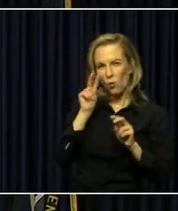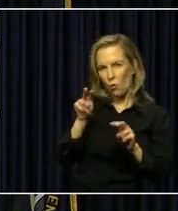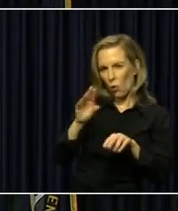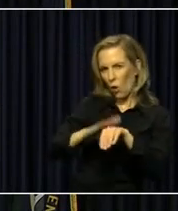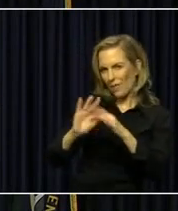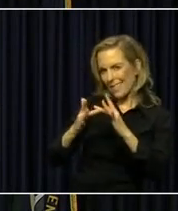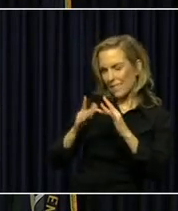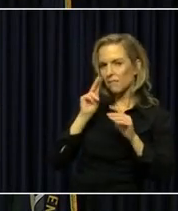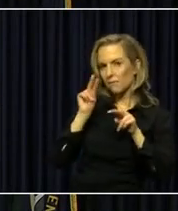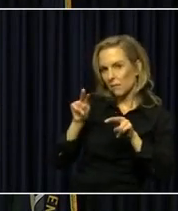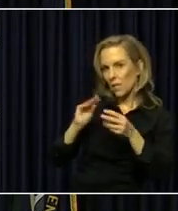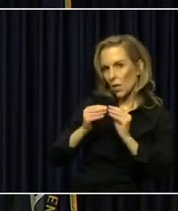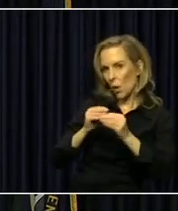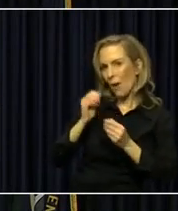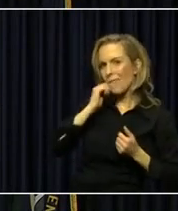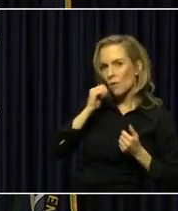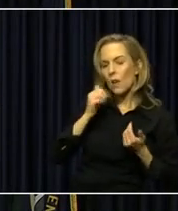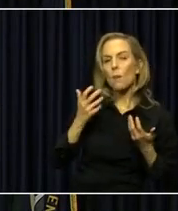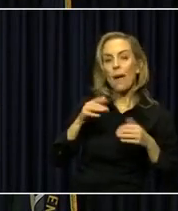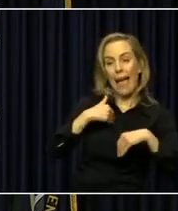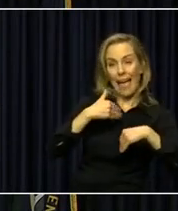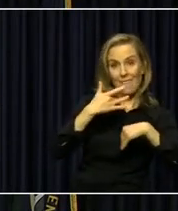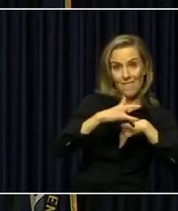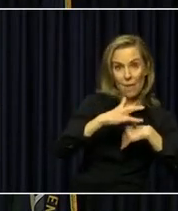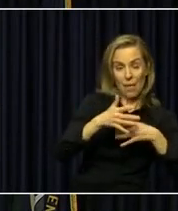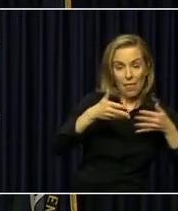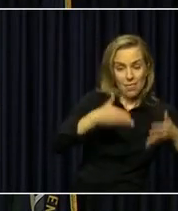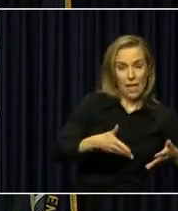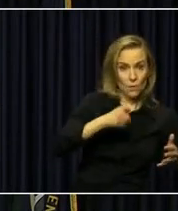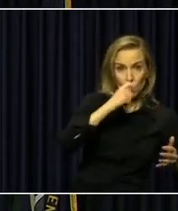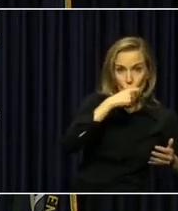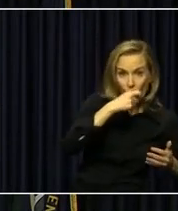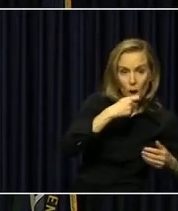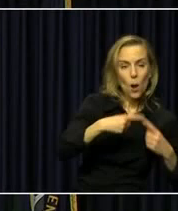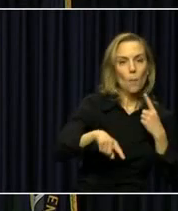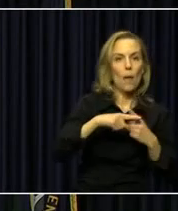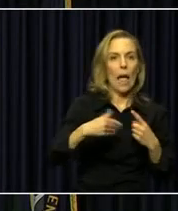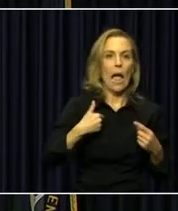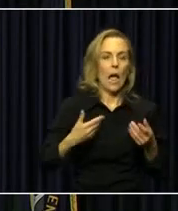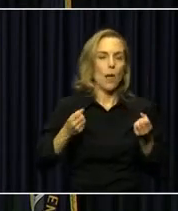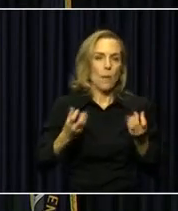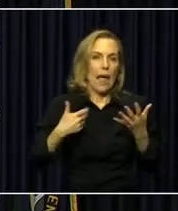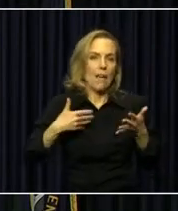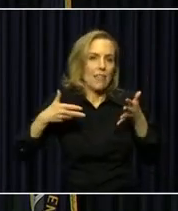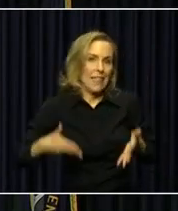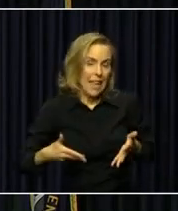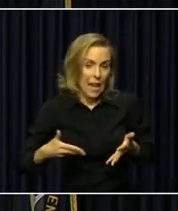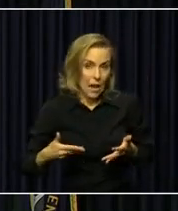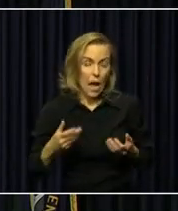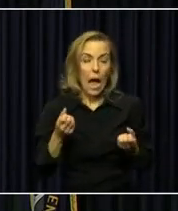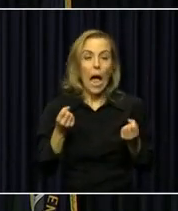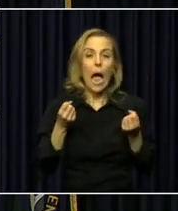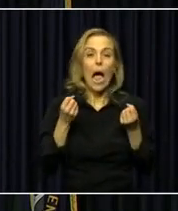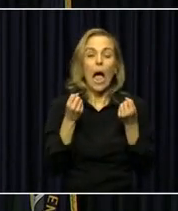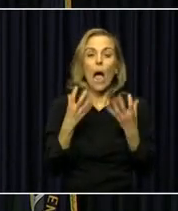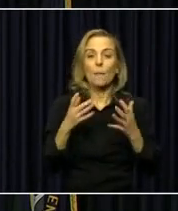ERIC FREELANDER IS GOING TO TALK ABOUT THAT IN DETAIL. IT'S WHERE THIS THING IS REALLY HITTING HARD ALL OVER THE